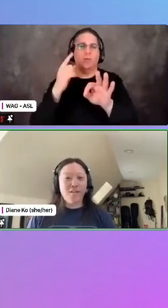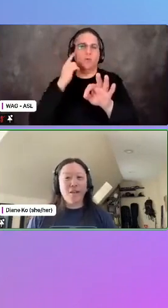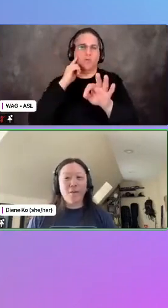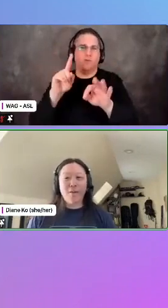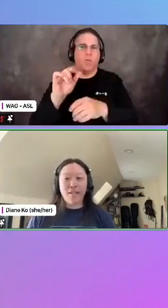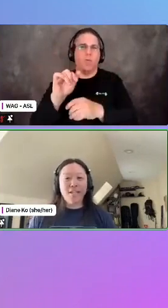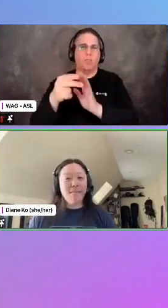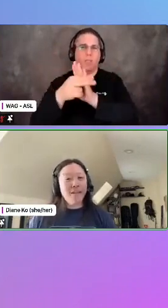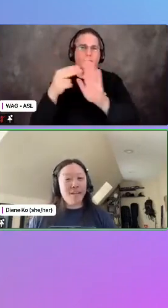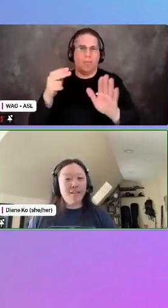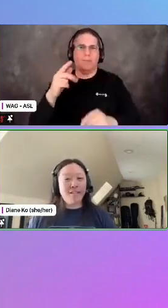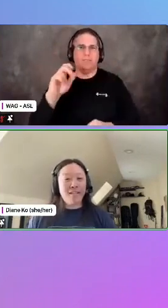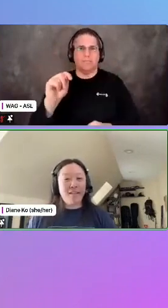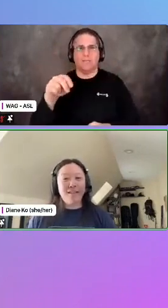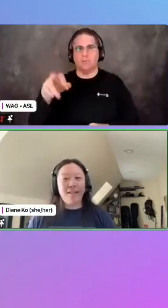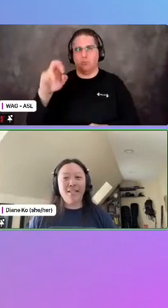the field in a similar way